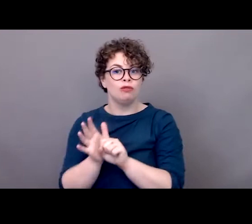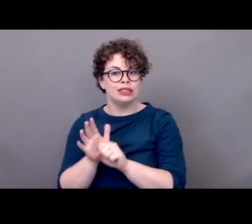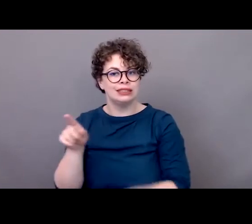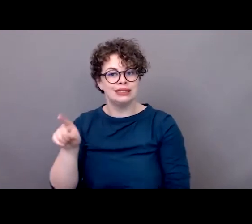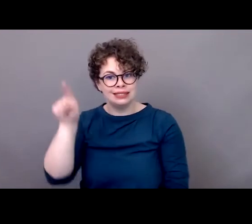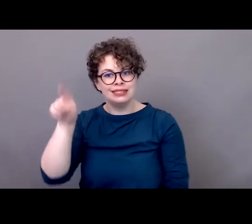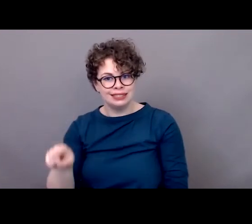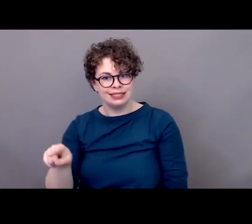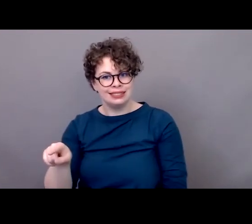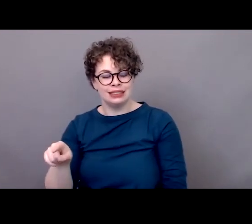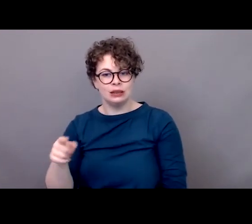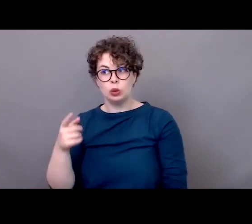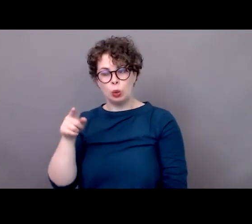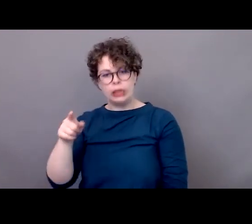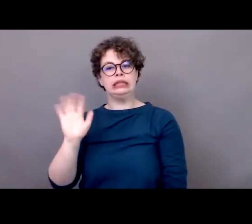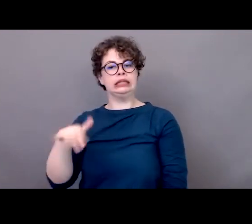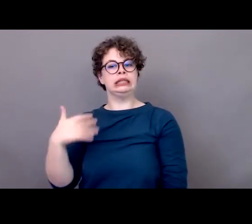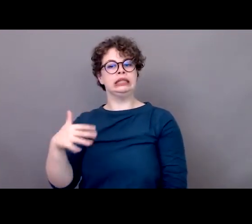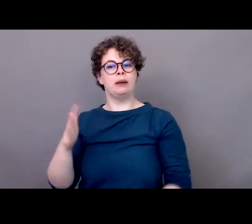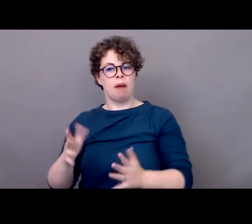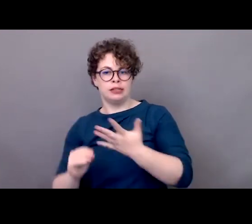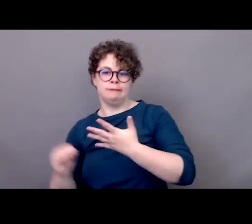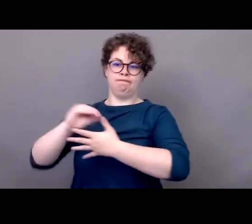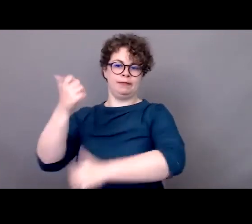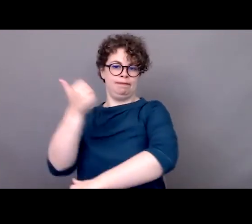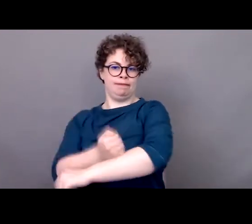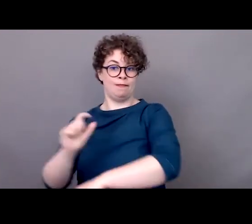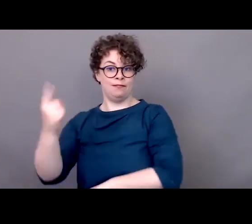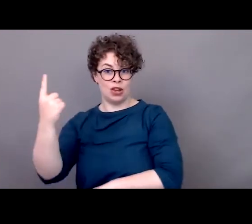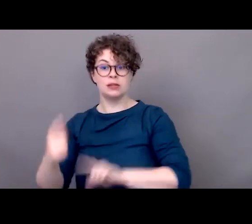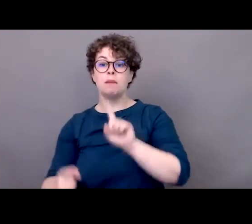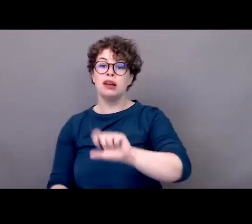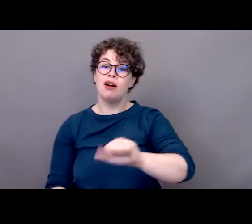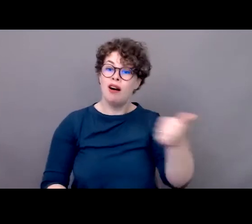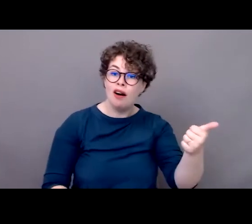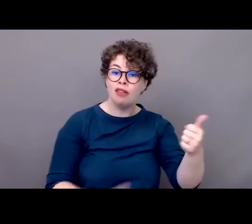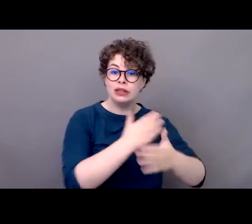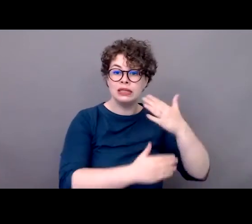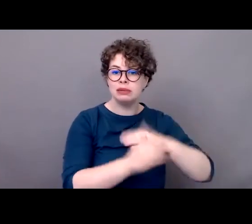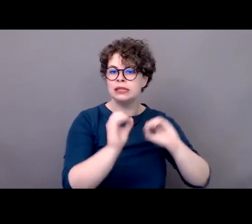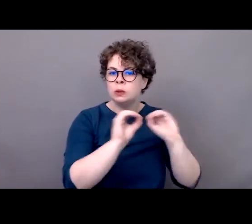yet registered. So, there is less data there. So, we can also start thinking in programmes for